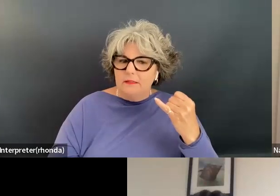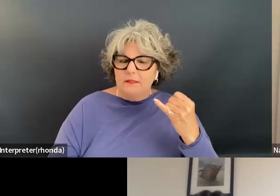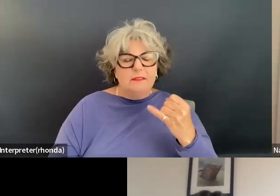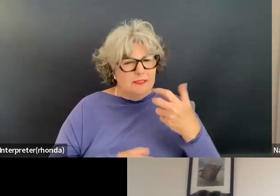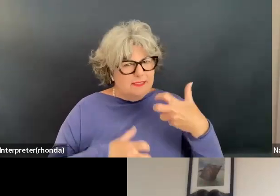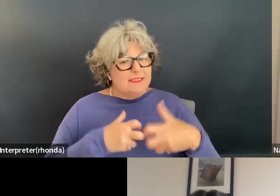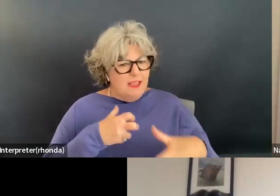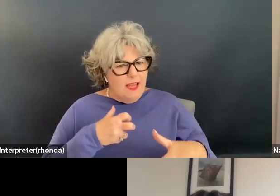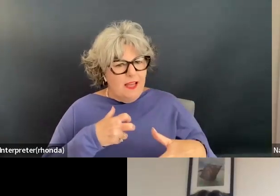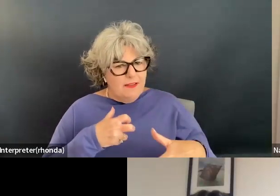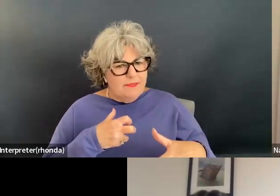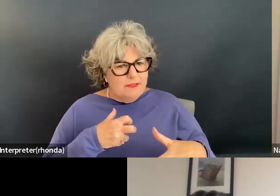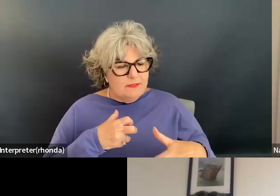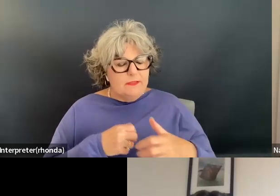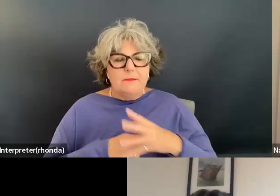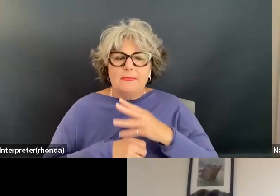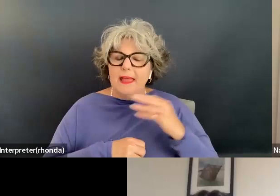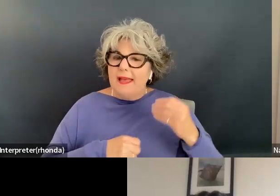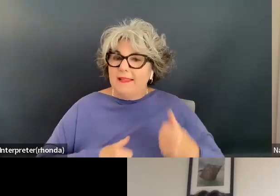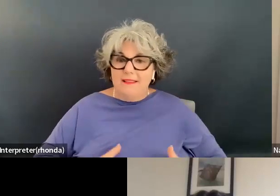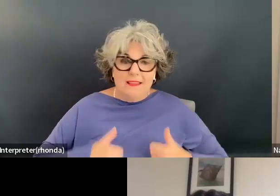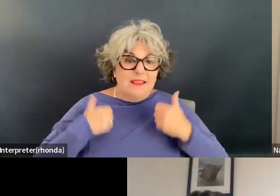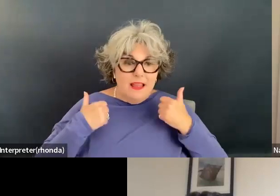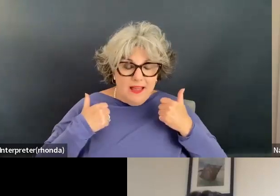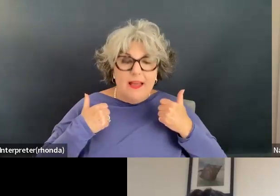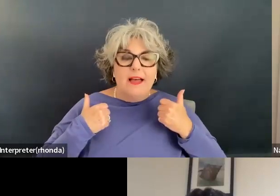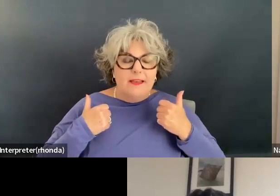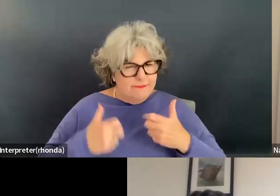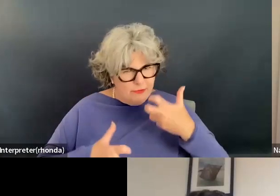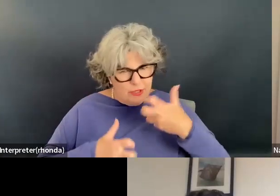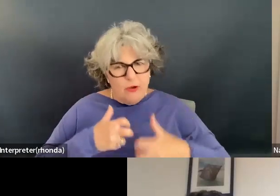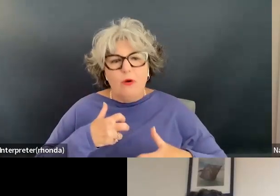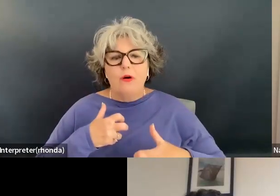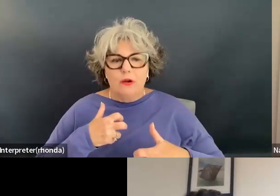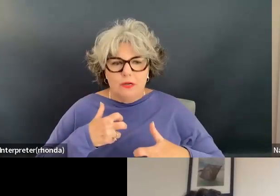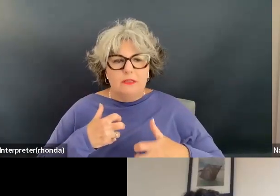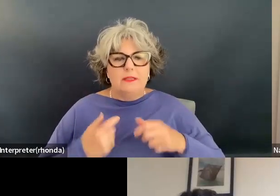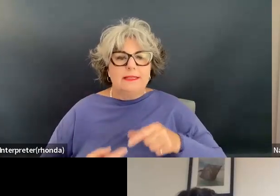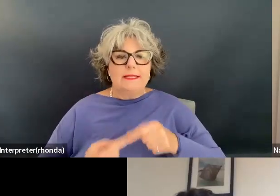and it's very like making life very hard for, especially me as a victim.